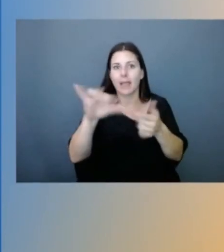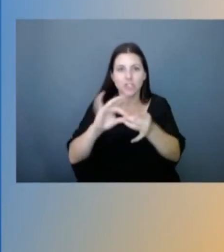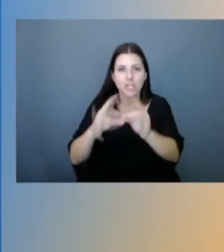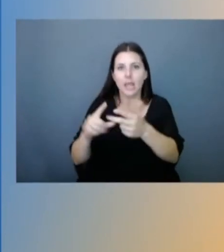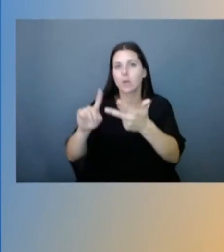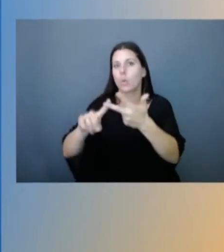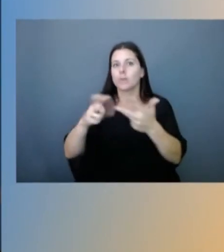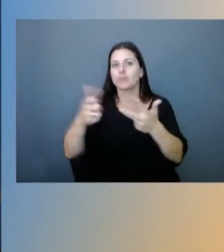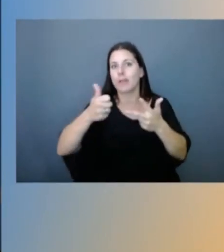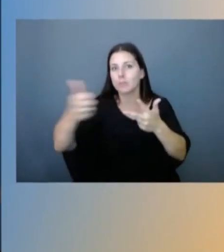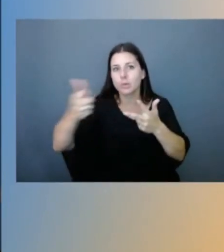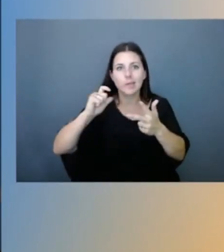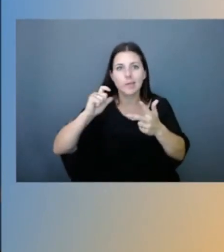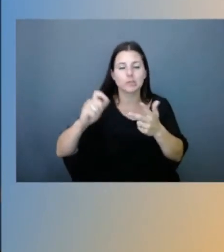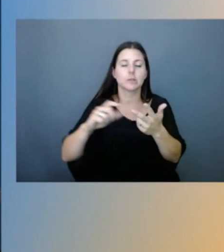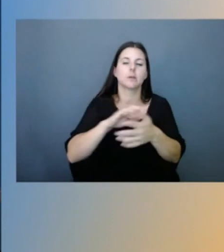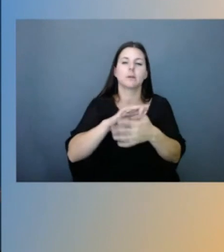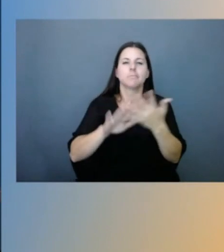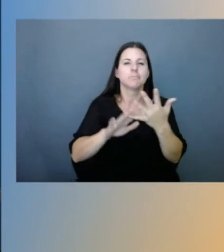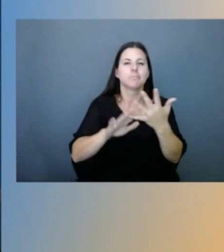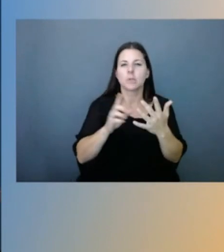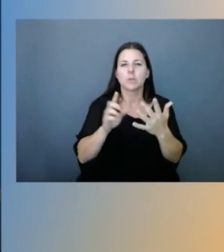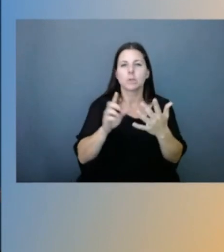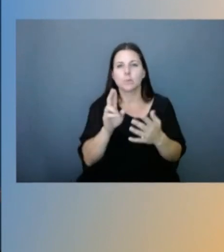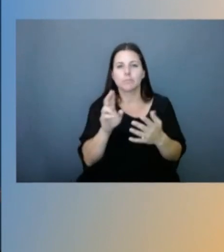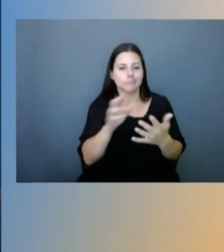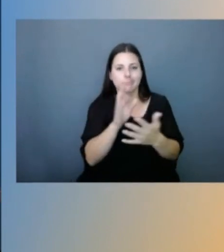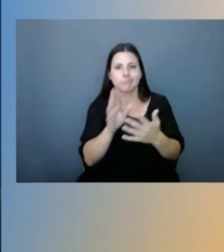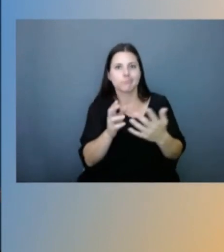So, use the AWS services such as IOT